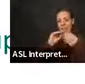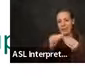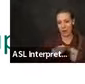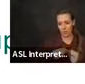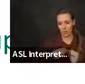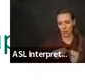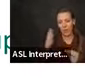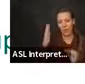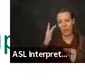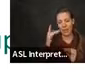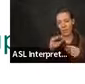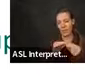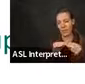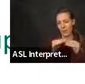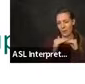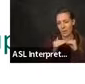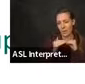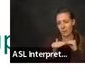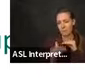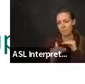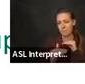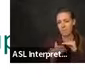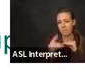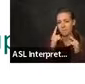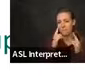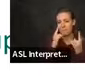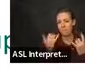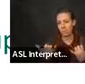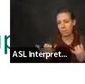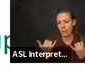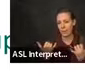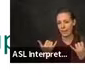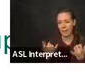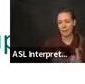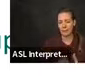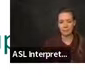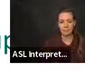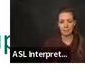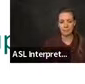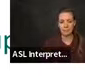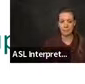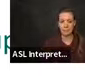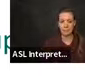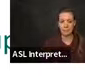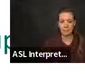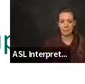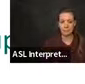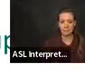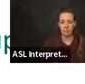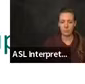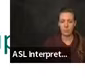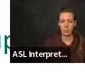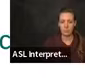and then 14 days pass, then they are added to this fully vaccinated total.